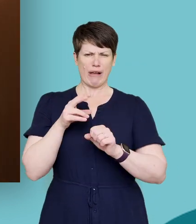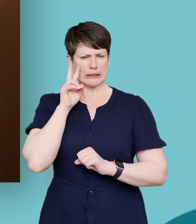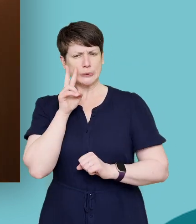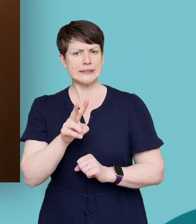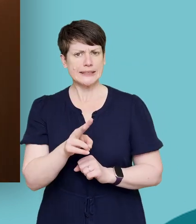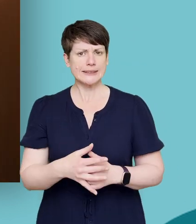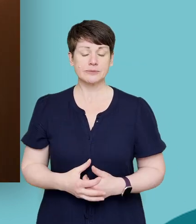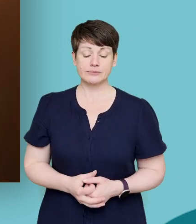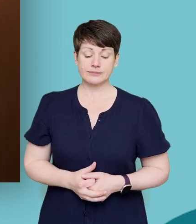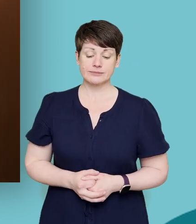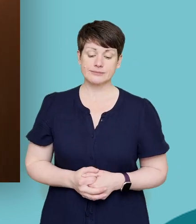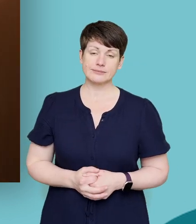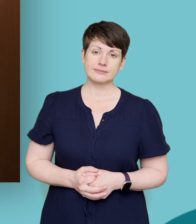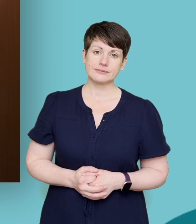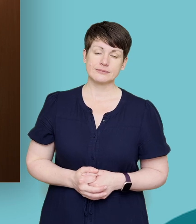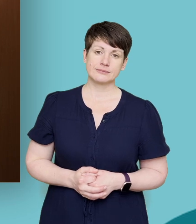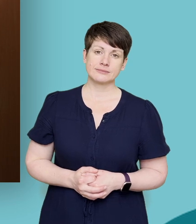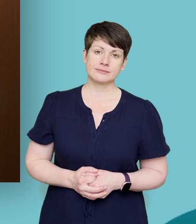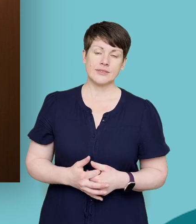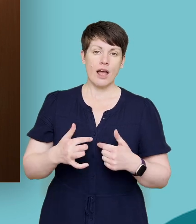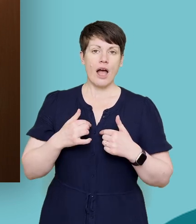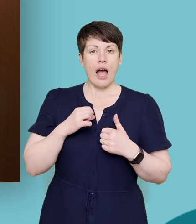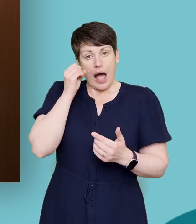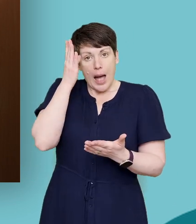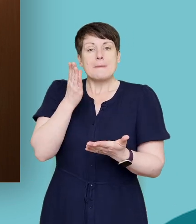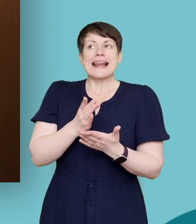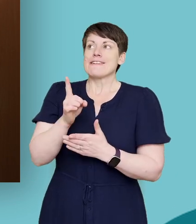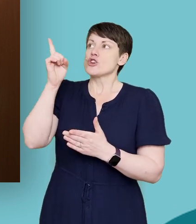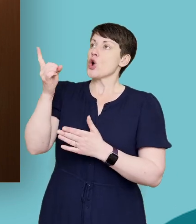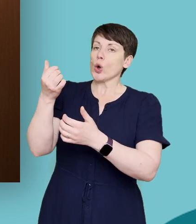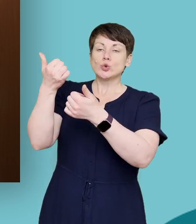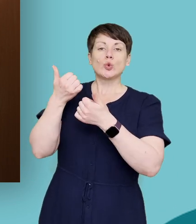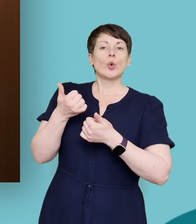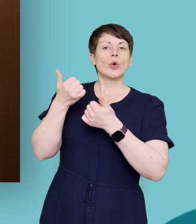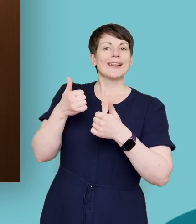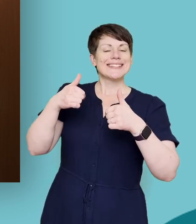I believe that God's goodness for us doesn't just exist in eternity, but it happens here on earth.